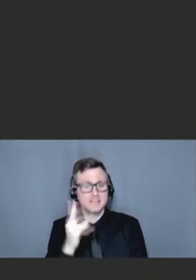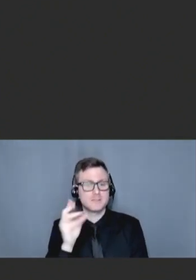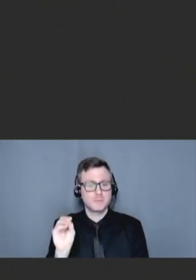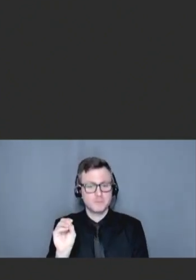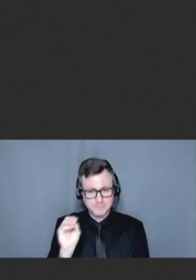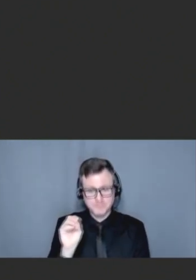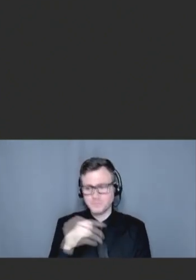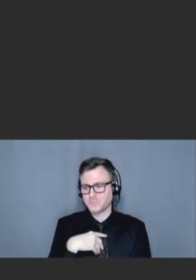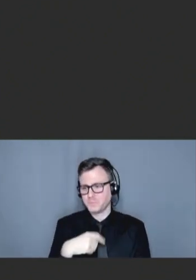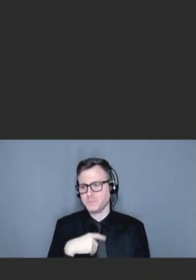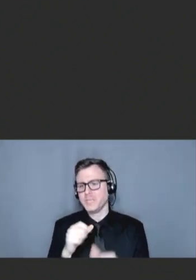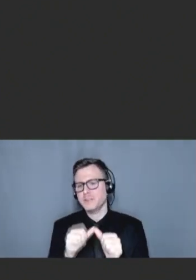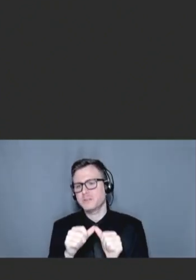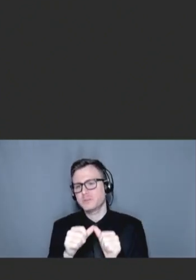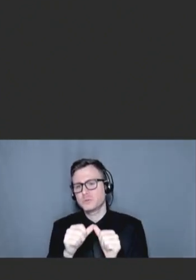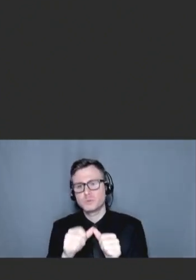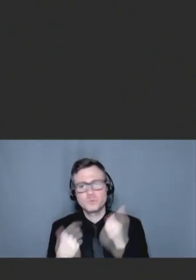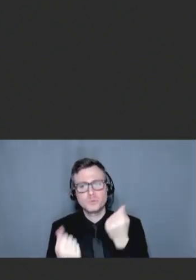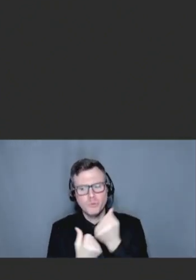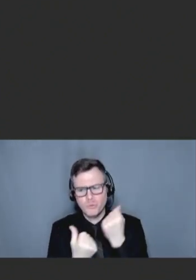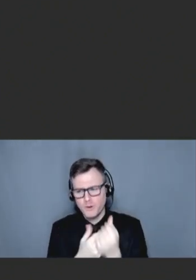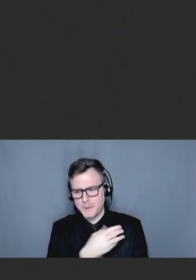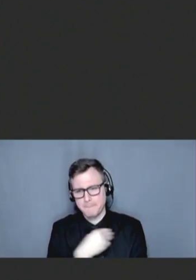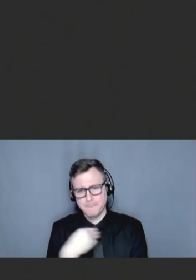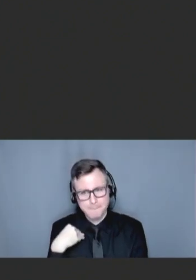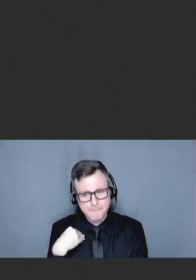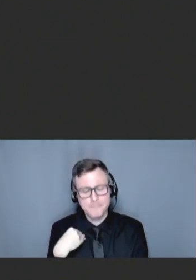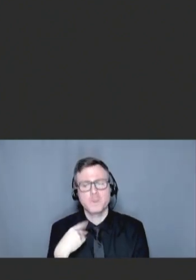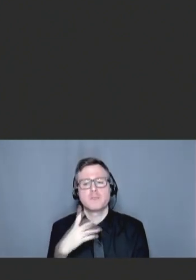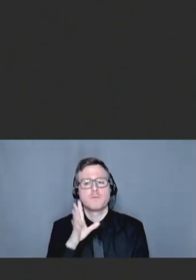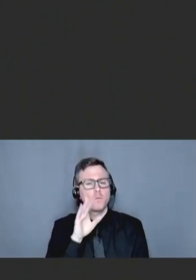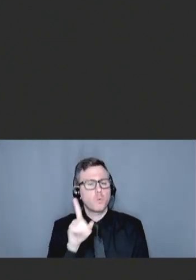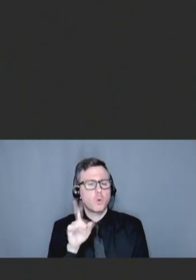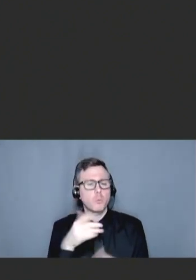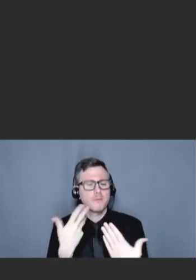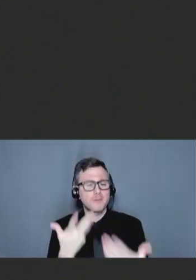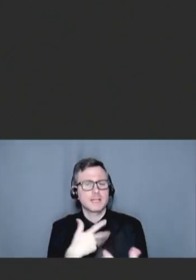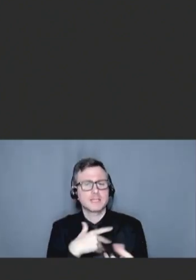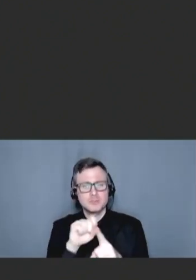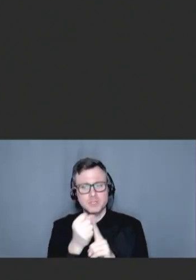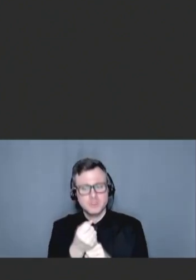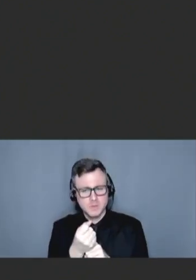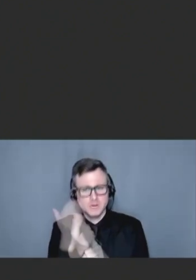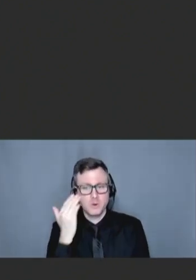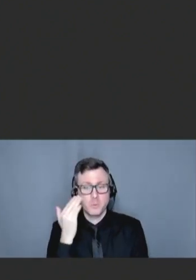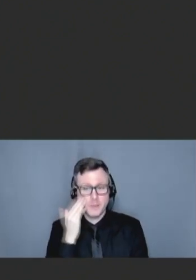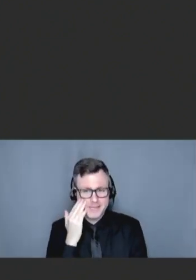We continue to support our members by providing situational awareness and technical assistance.